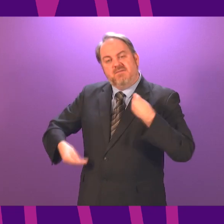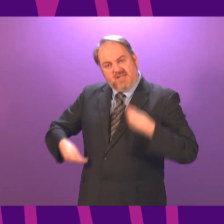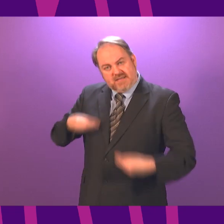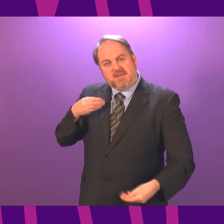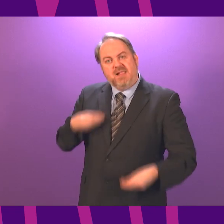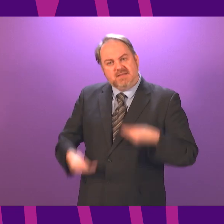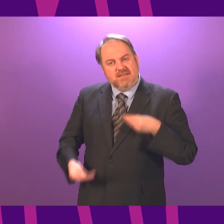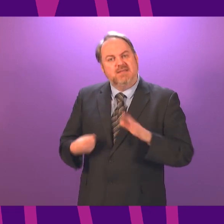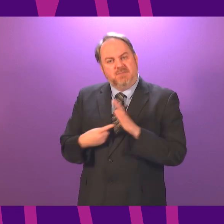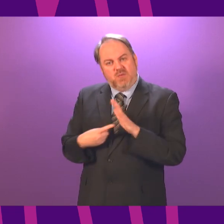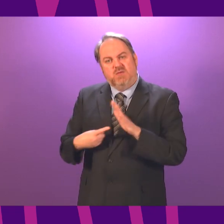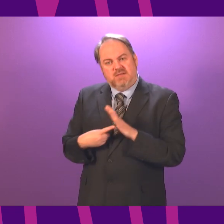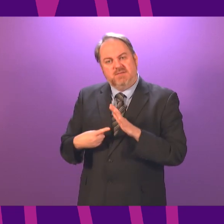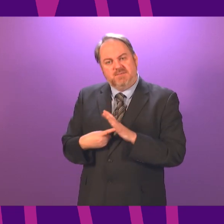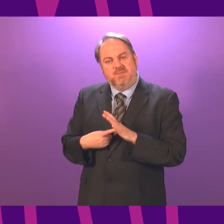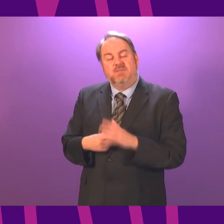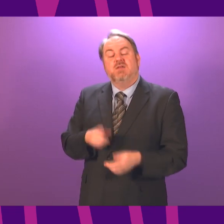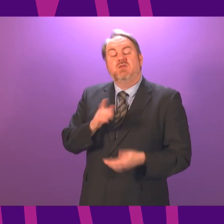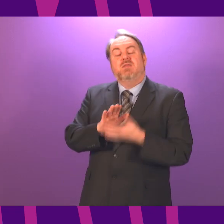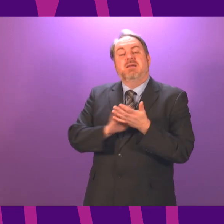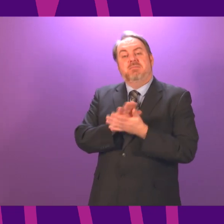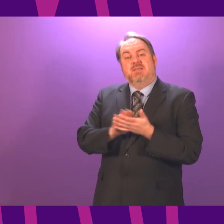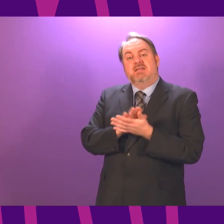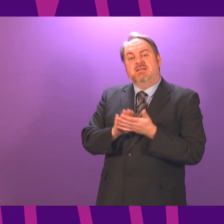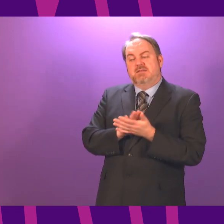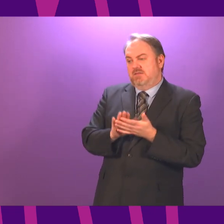working against clinical prioritisation, they should also be allowed a degree of flexibility.